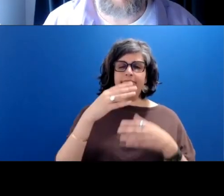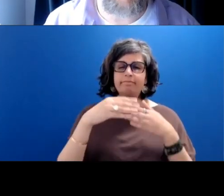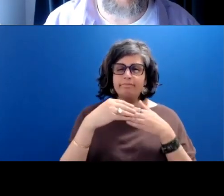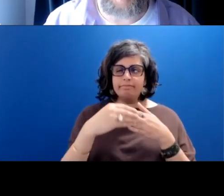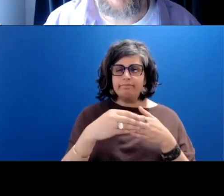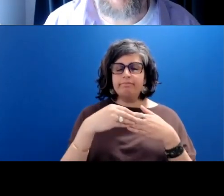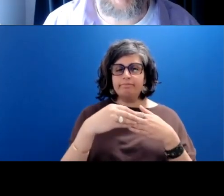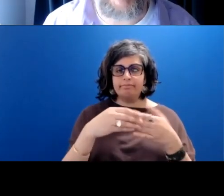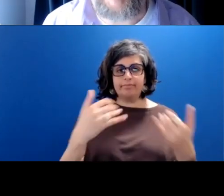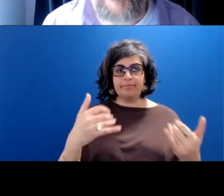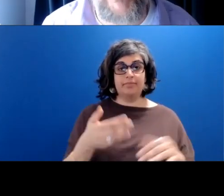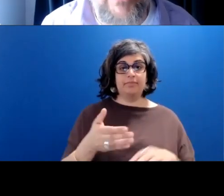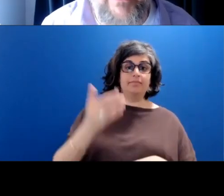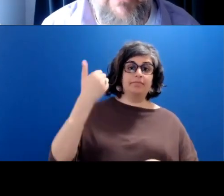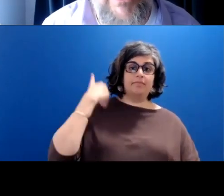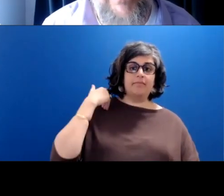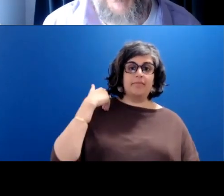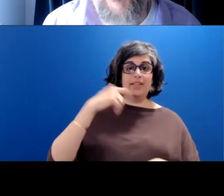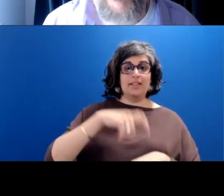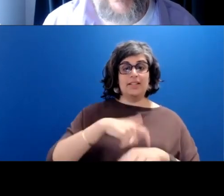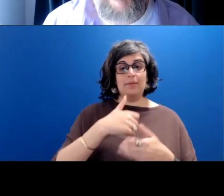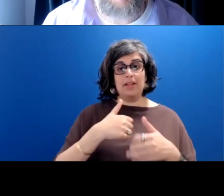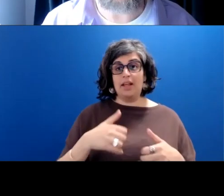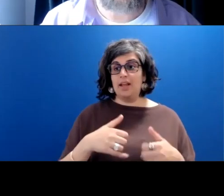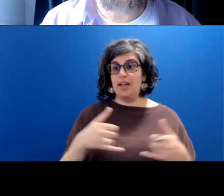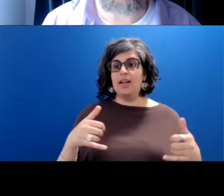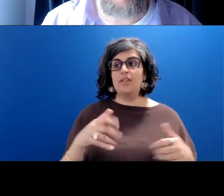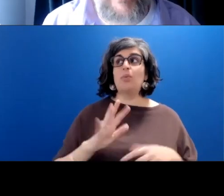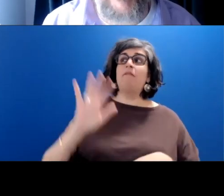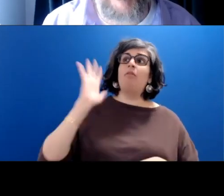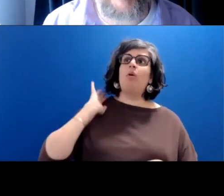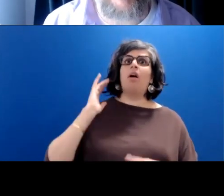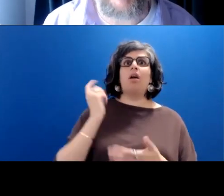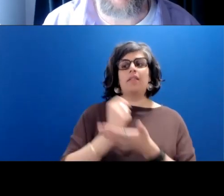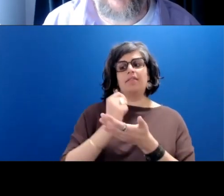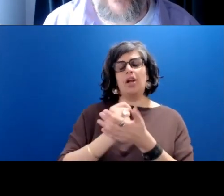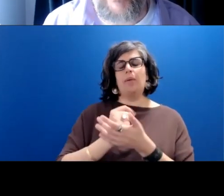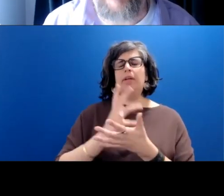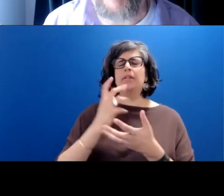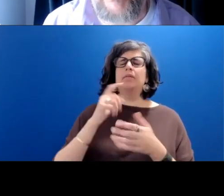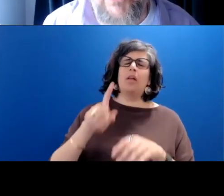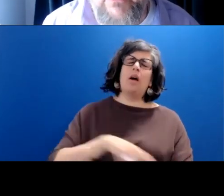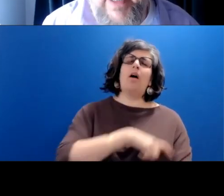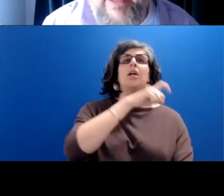that people used to have to spend years in therapy. Well, now it's far less that's required in WPATH.